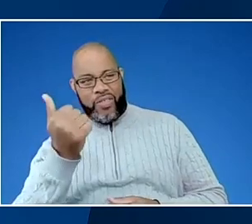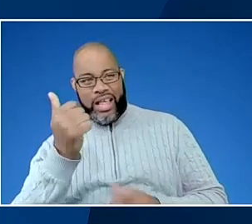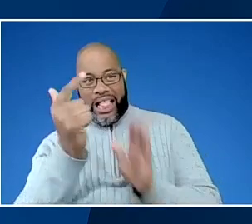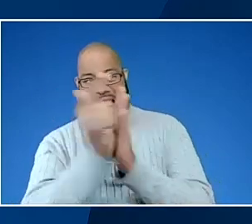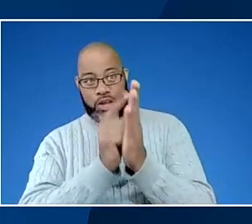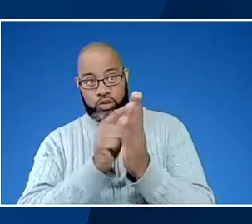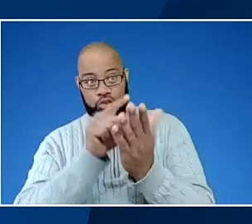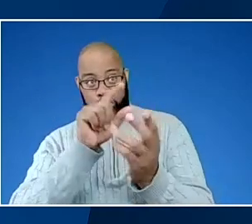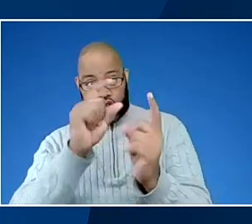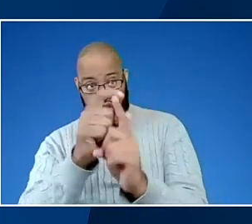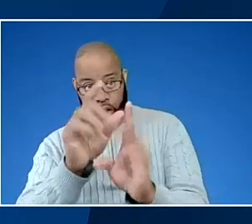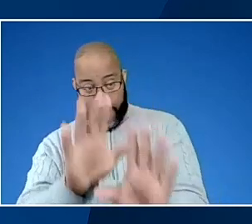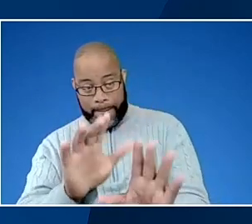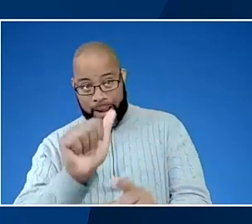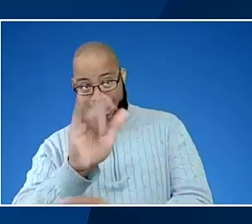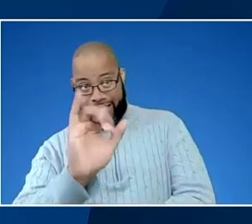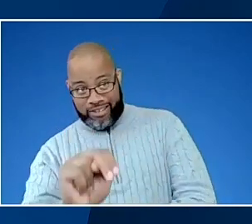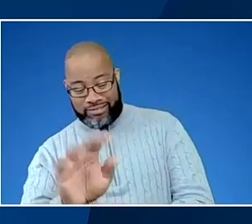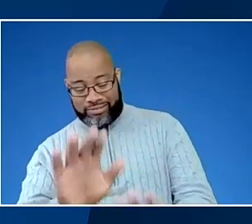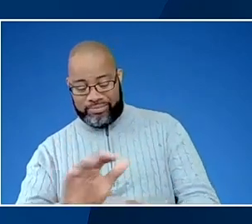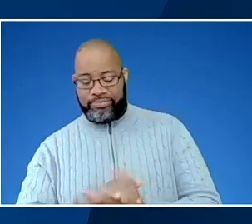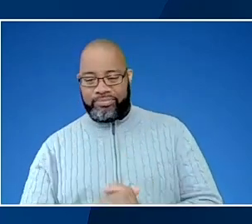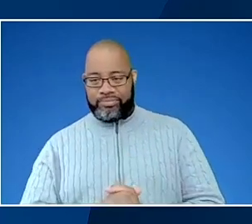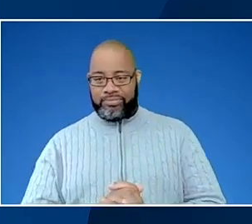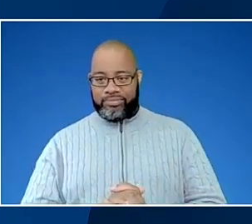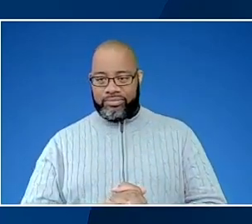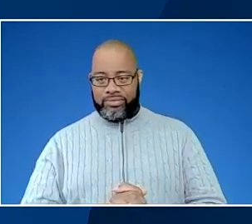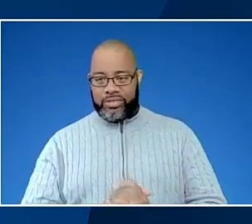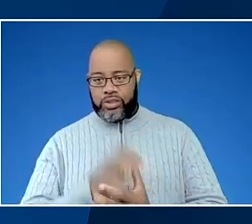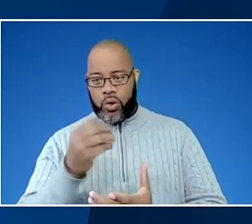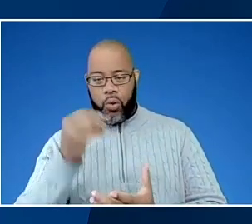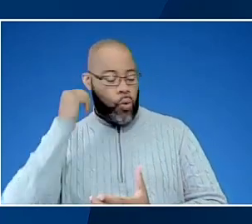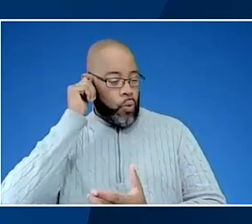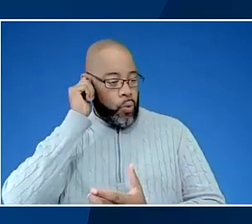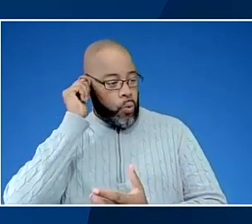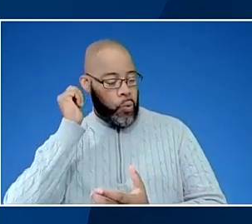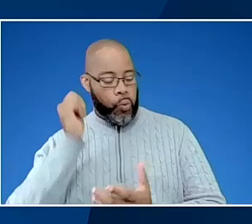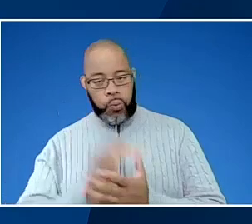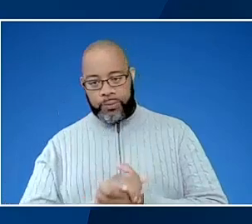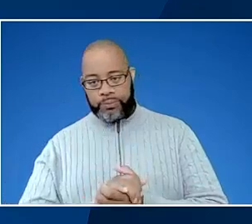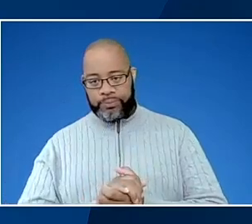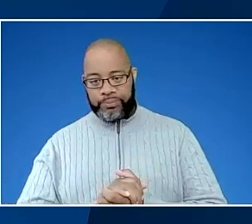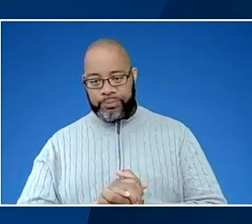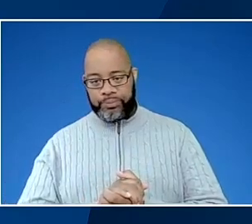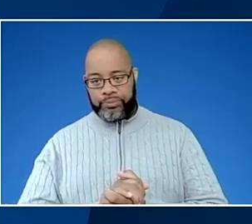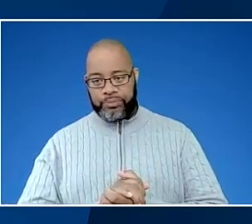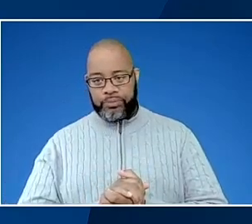And so- one second, Hannah, did you want